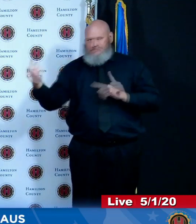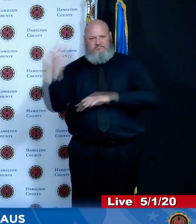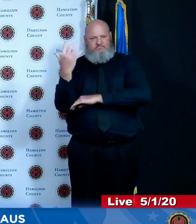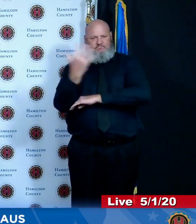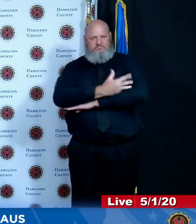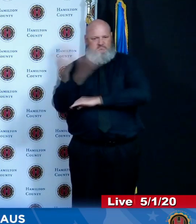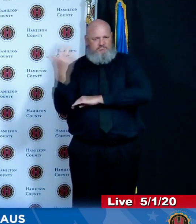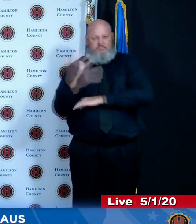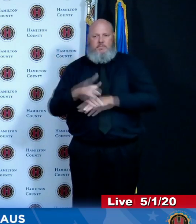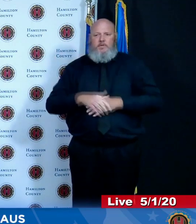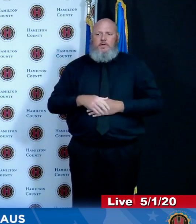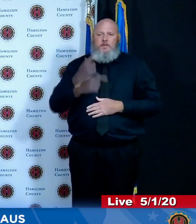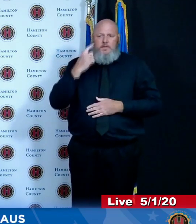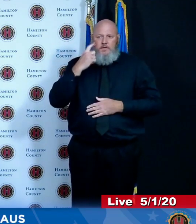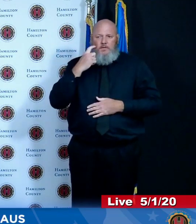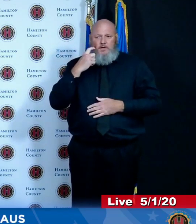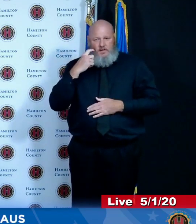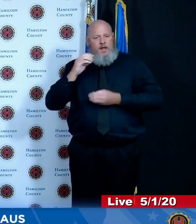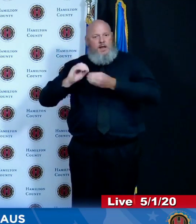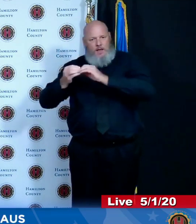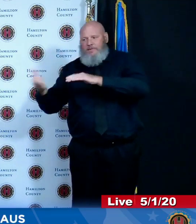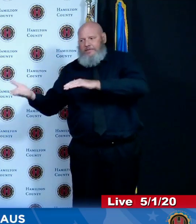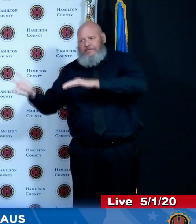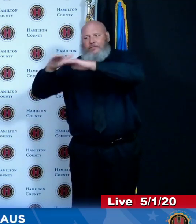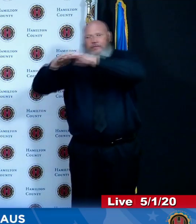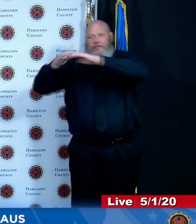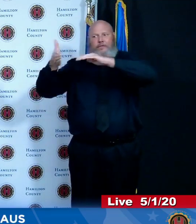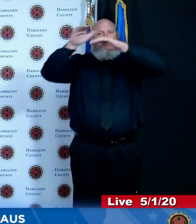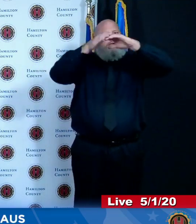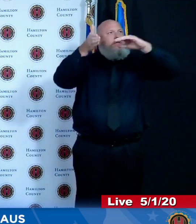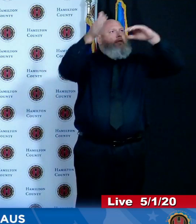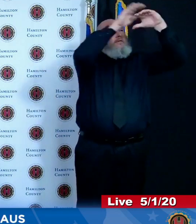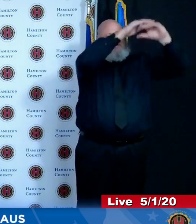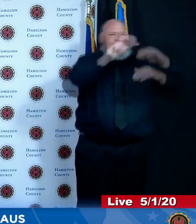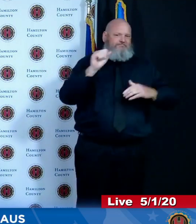because we were doing them every two days so the number of positive cases in